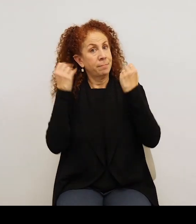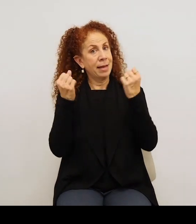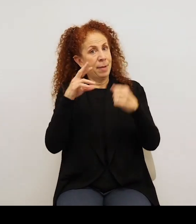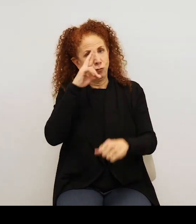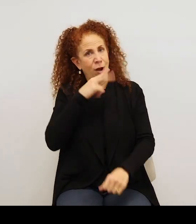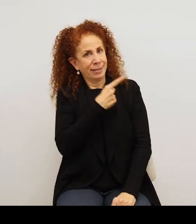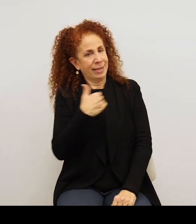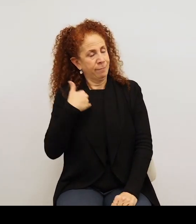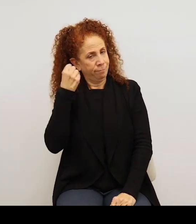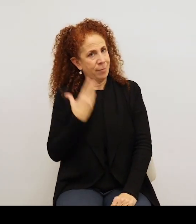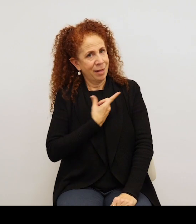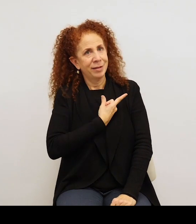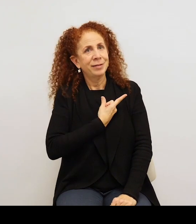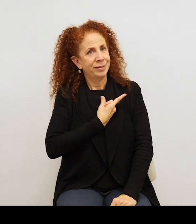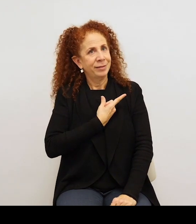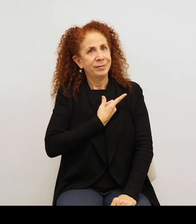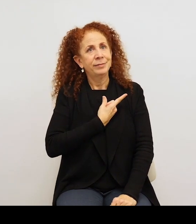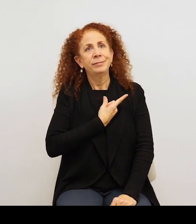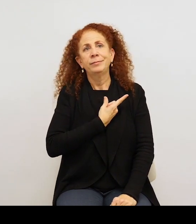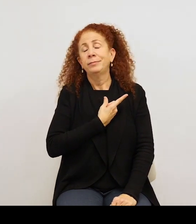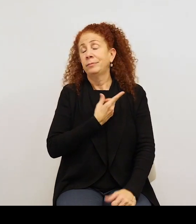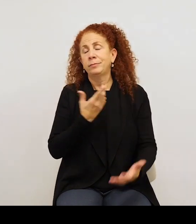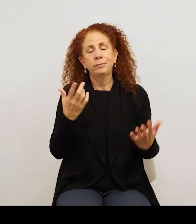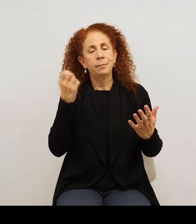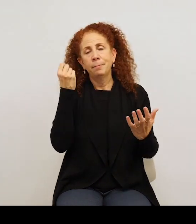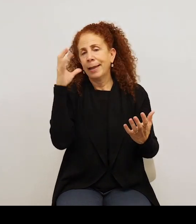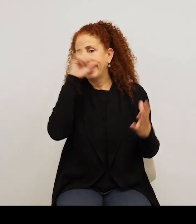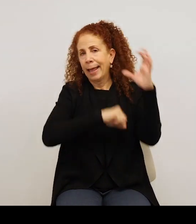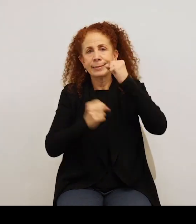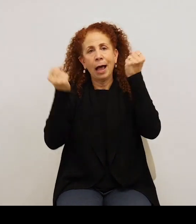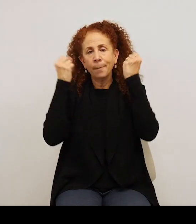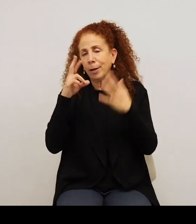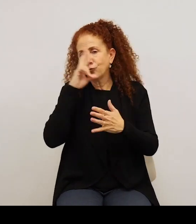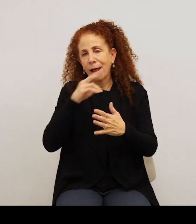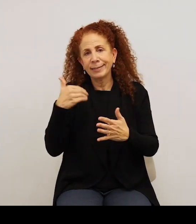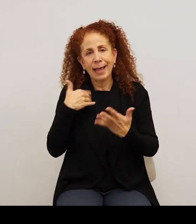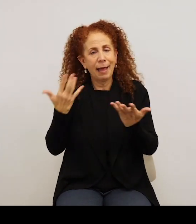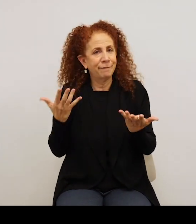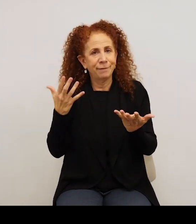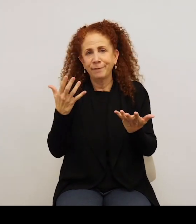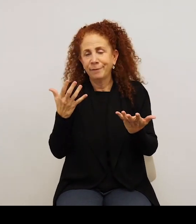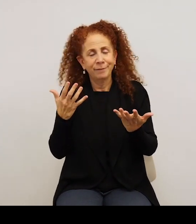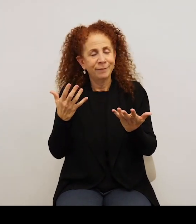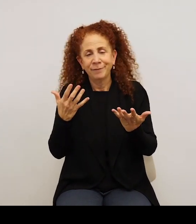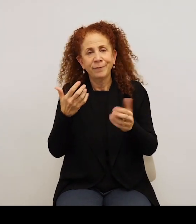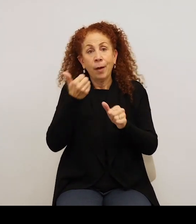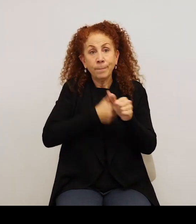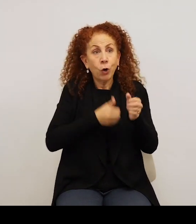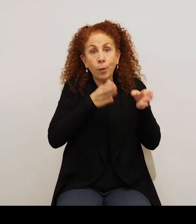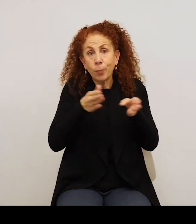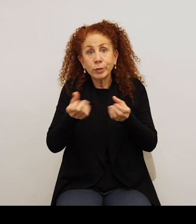And all kinds of estimations how many rats there are per person.